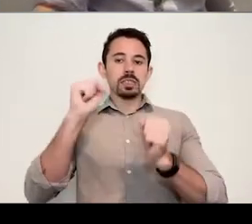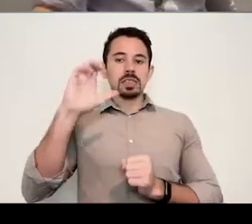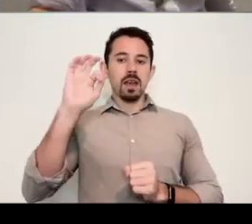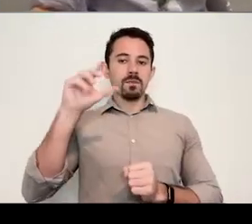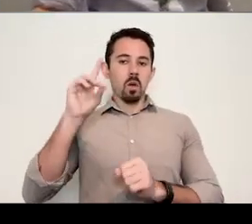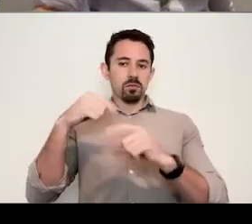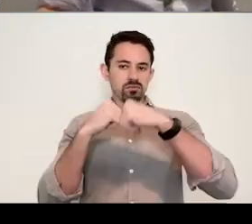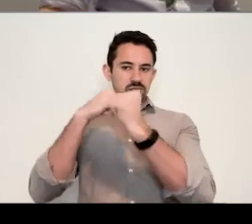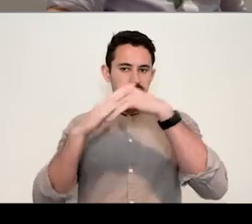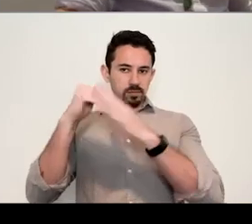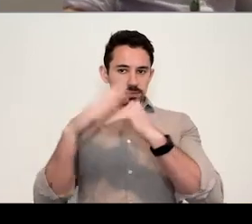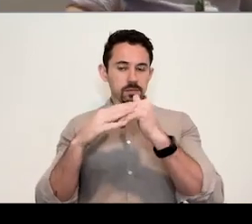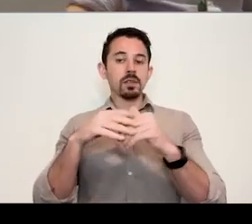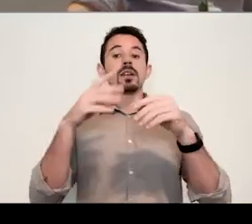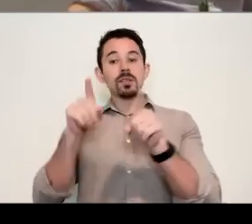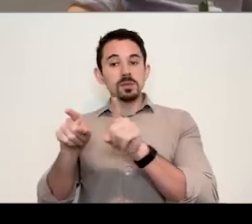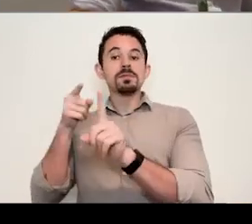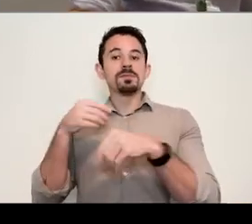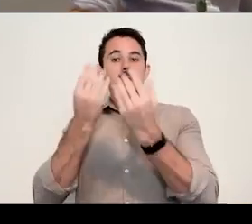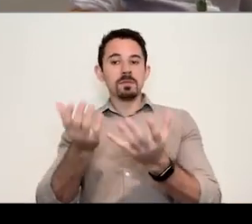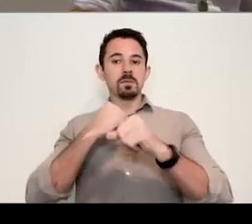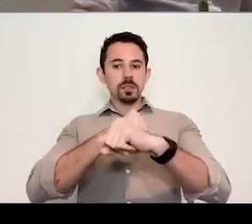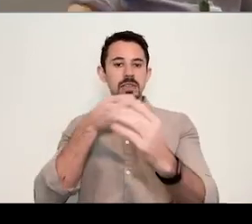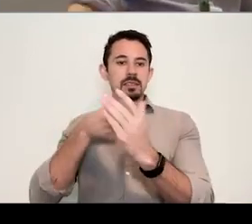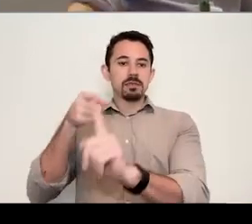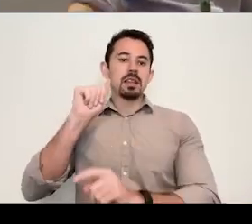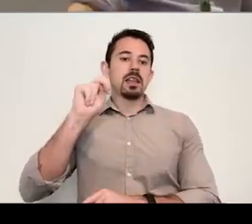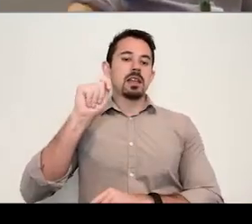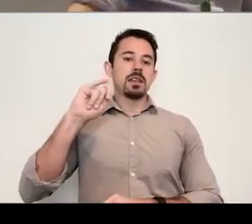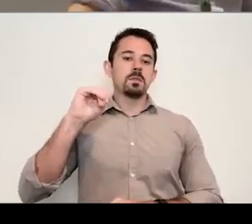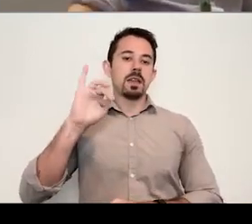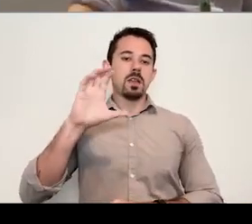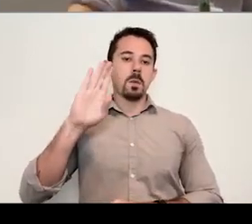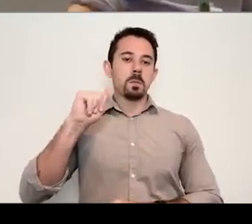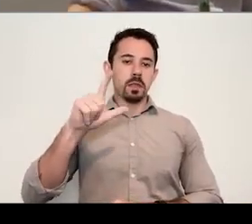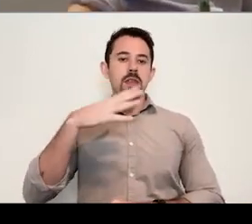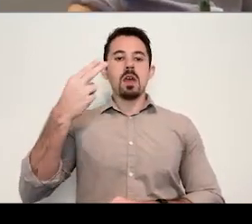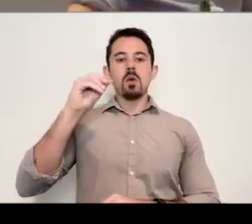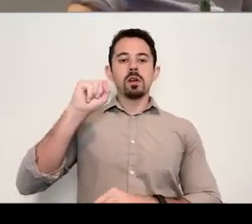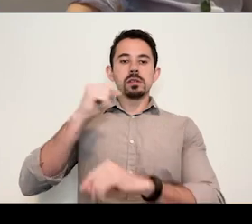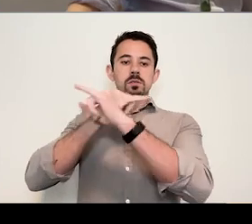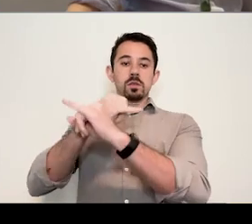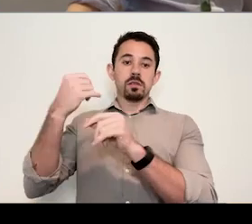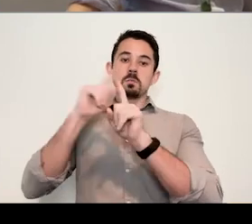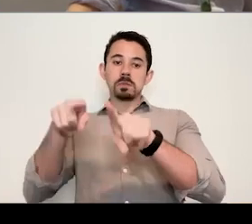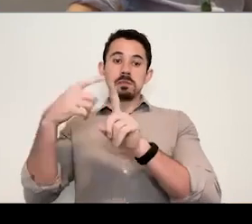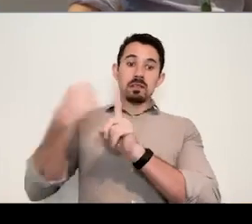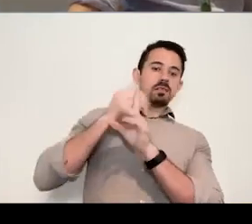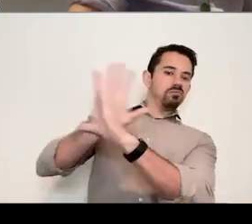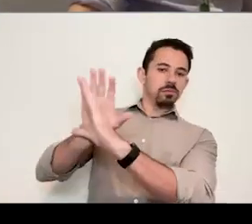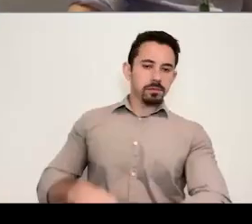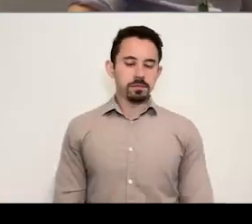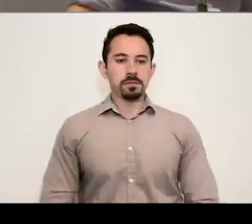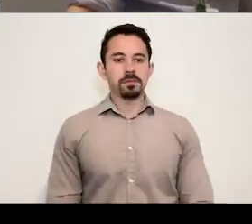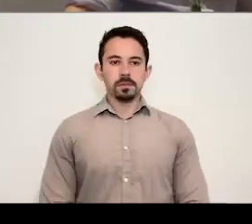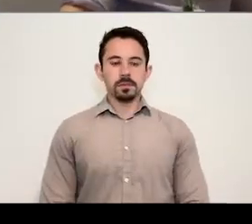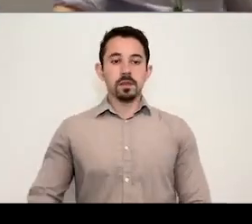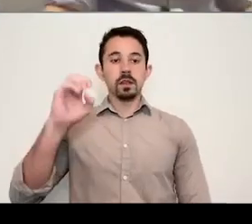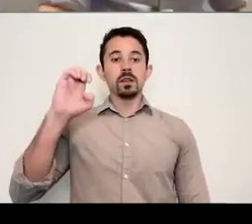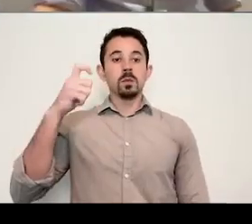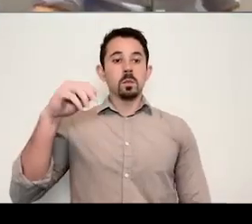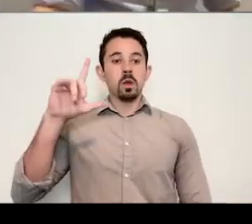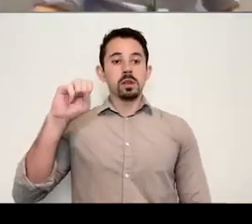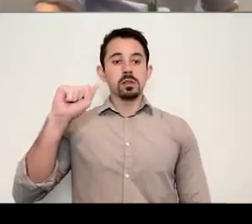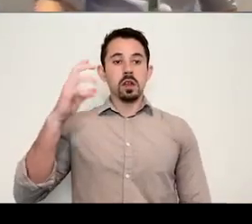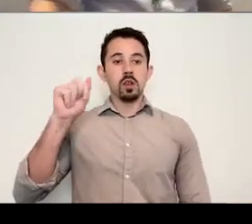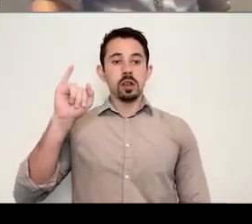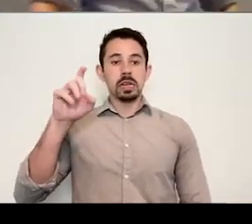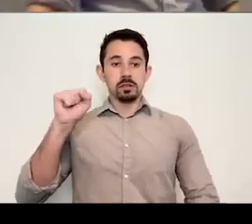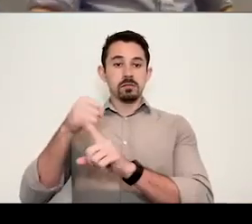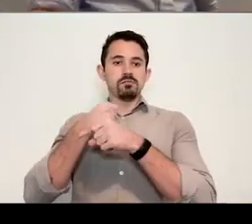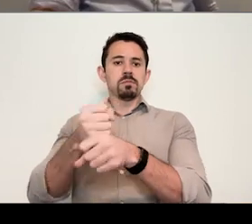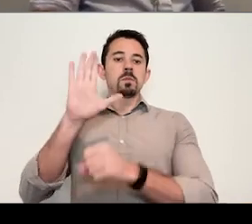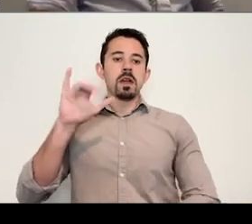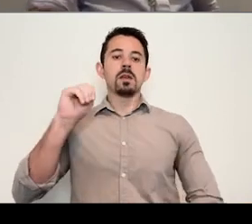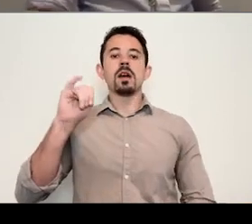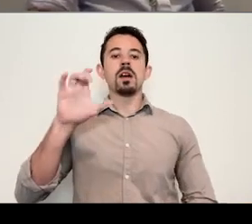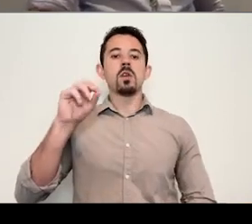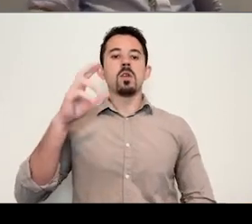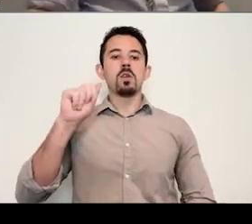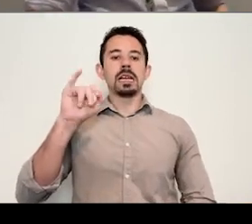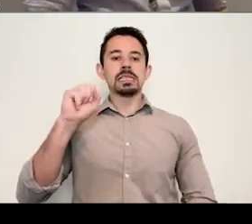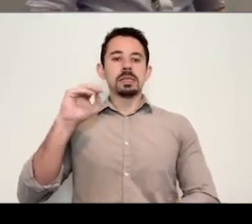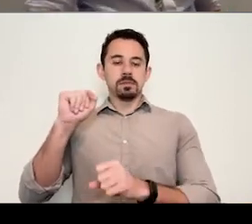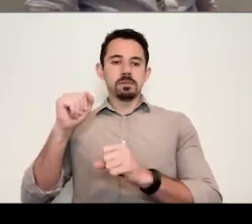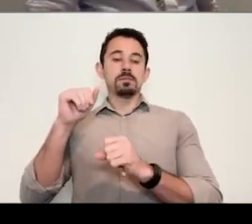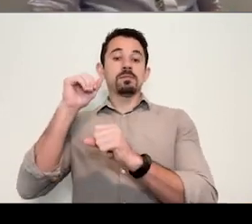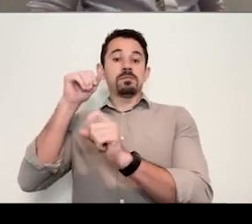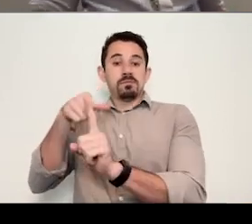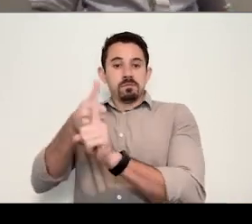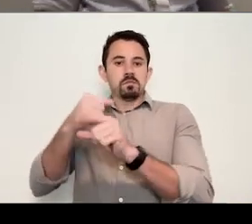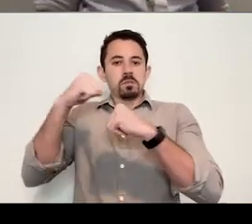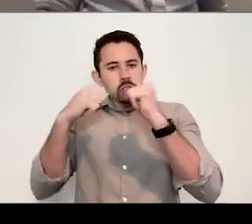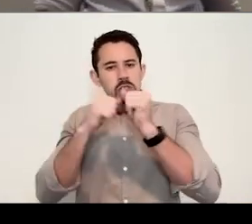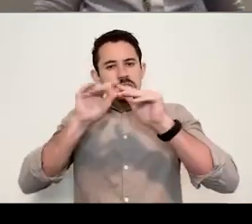responses. Exopolysaccharides produced by microorganisms are structurally diverse